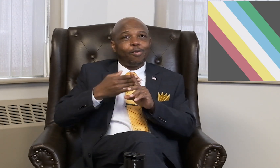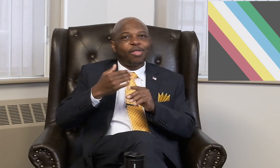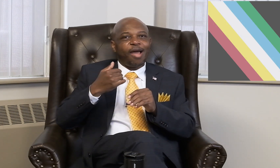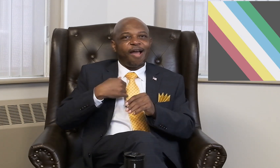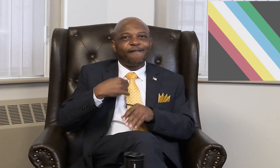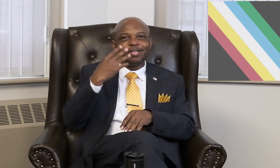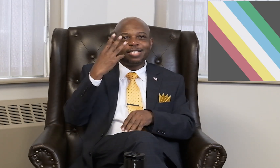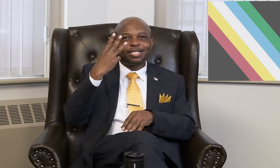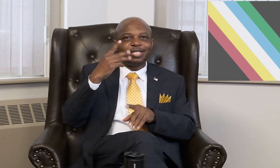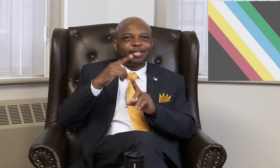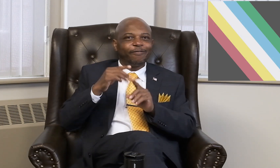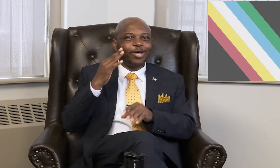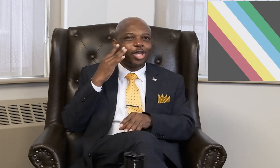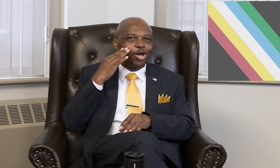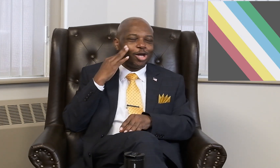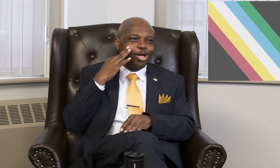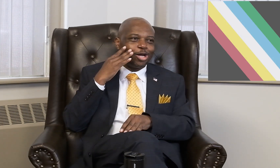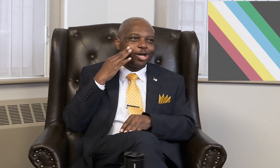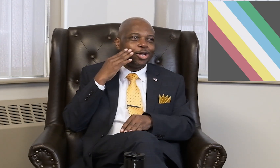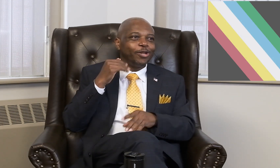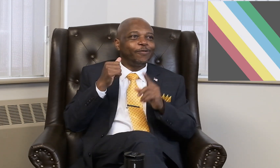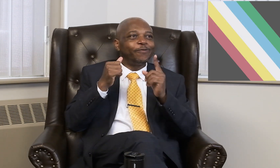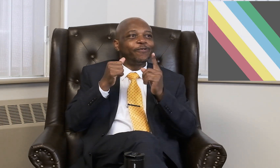The Disability Pride [flag] has six significant colors: